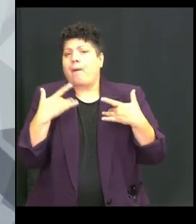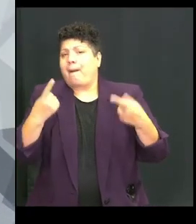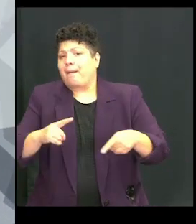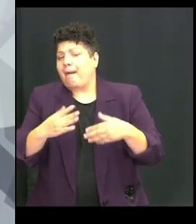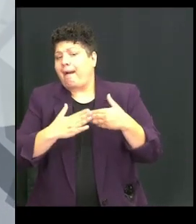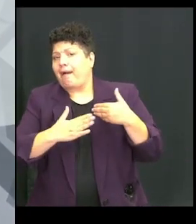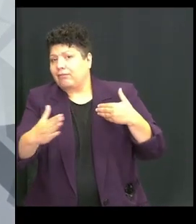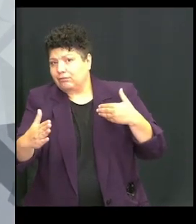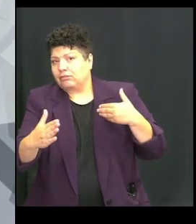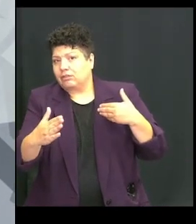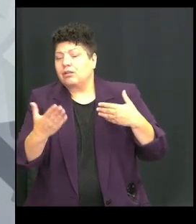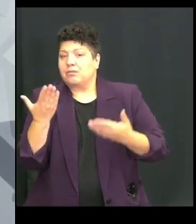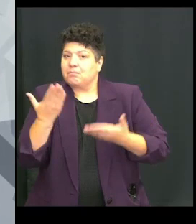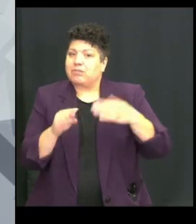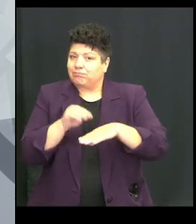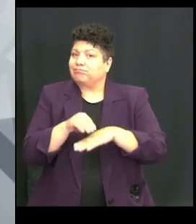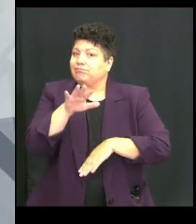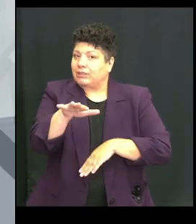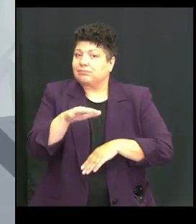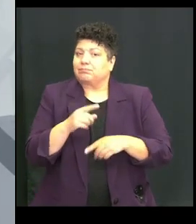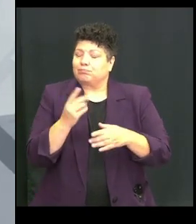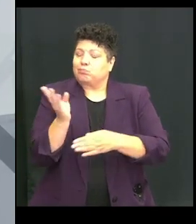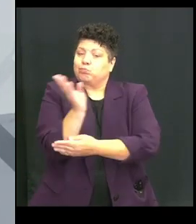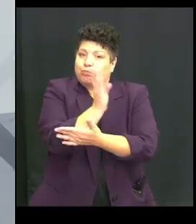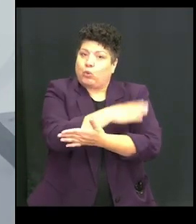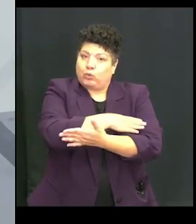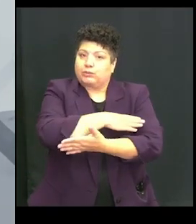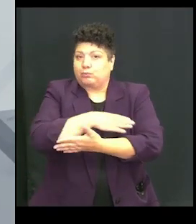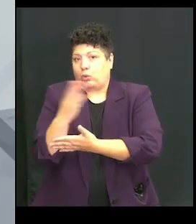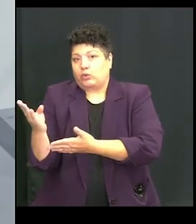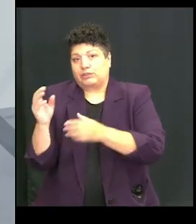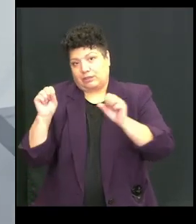I know we're pretty much at time but I have to ask one more question